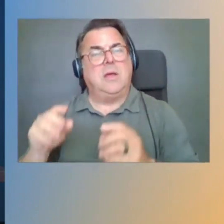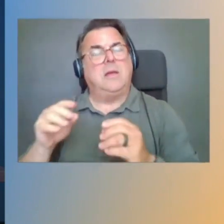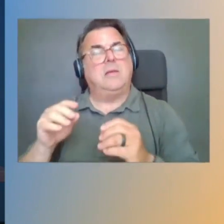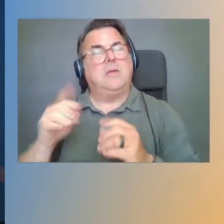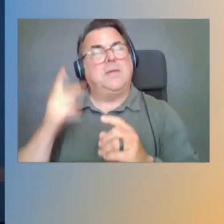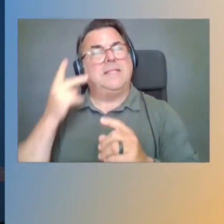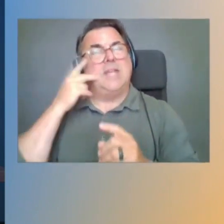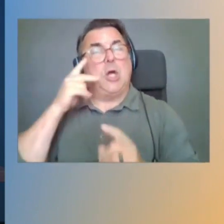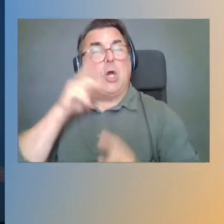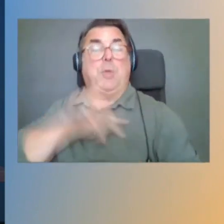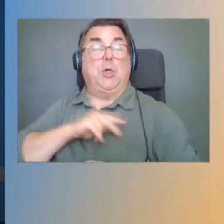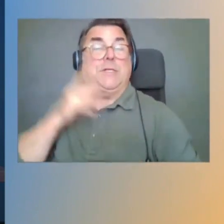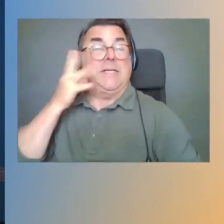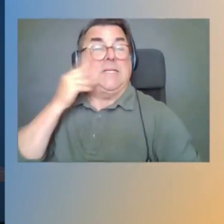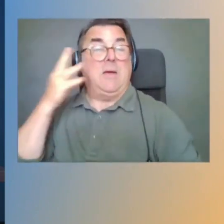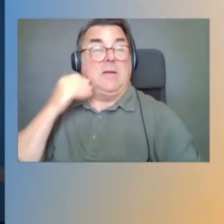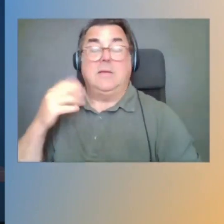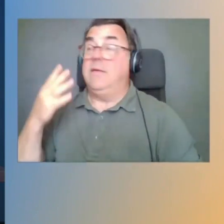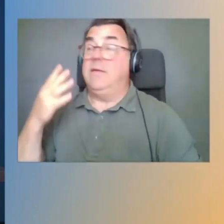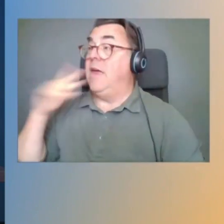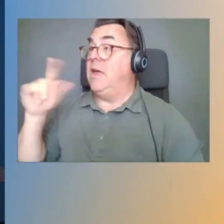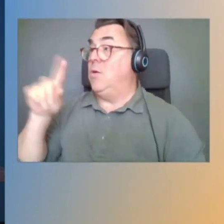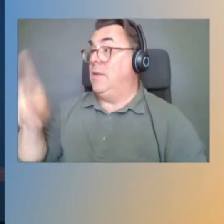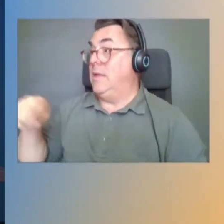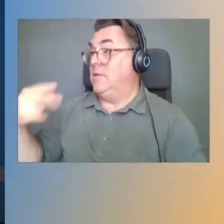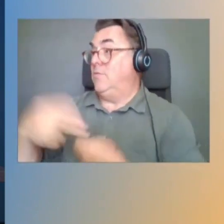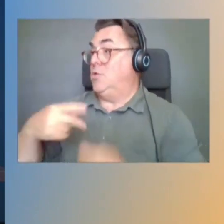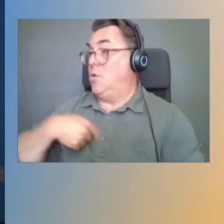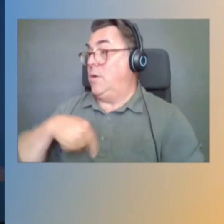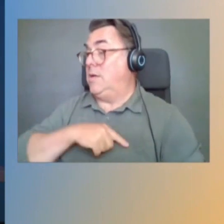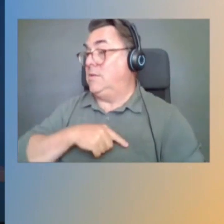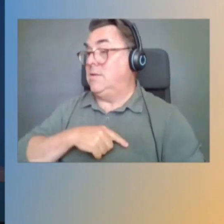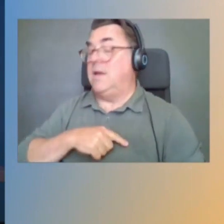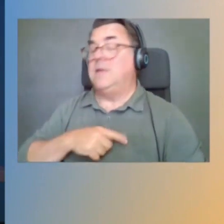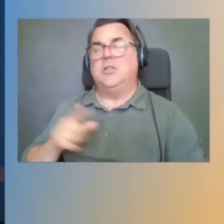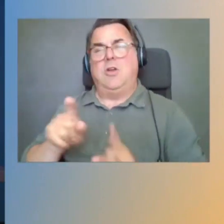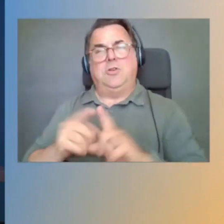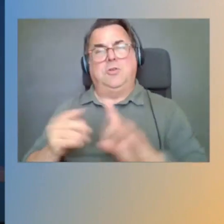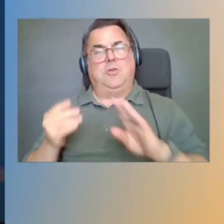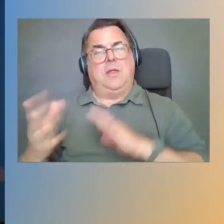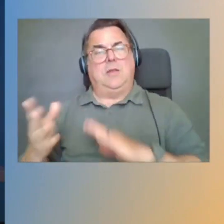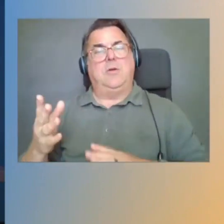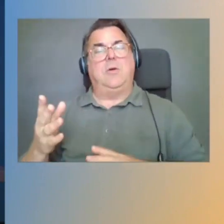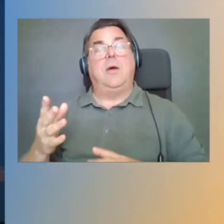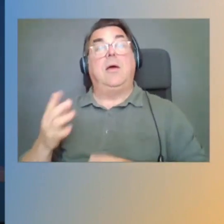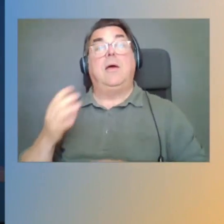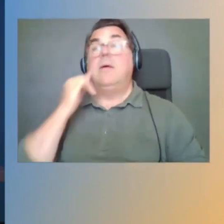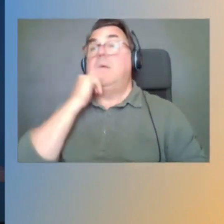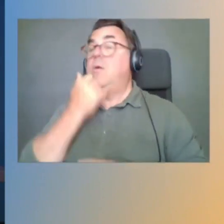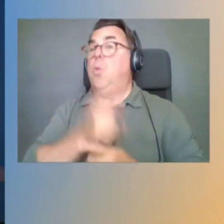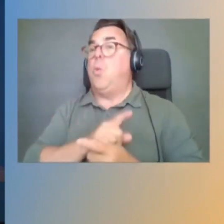but I just wanna thank Liz for joining us, and just a note, we happened to bump into Liz at our AWS New York Summit,